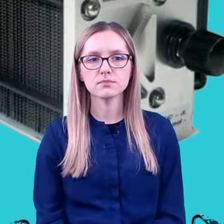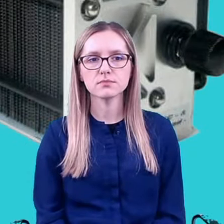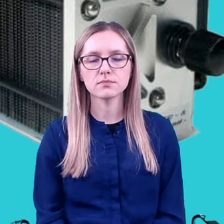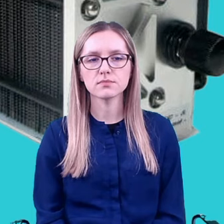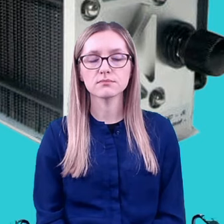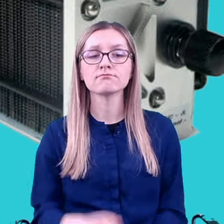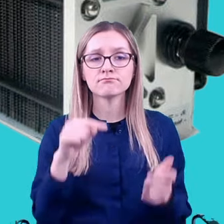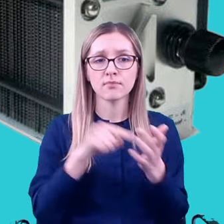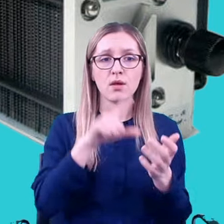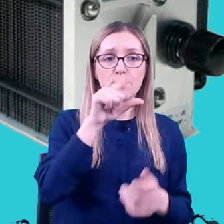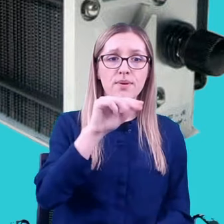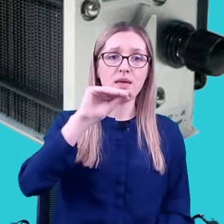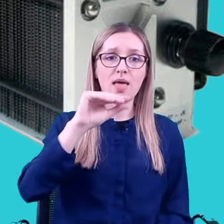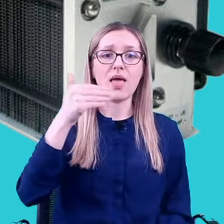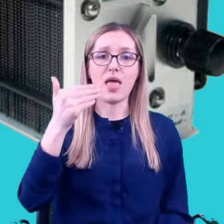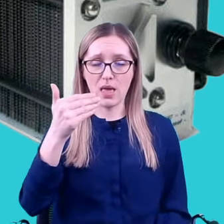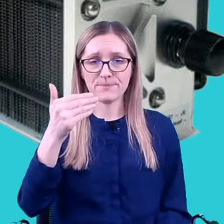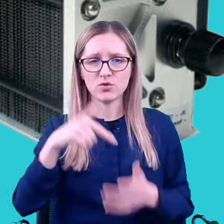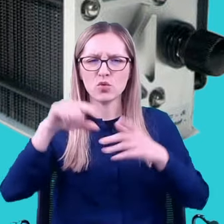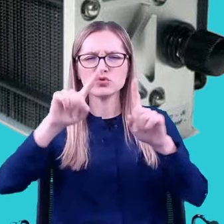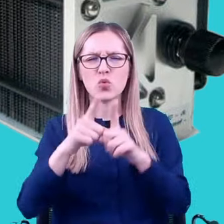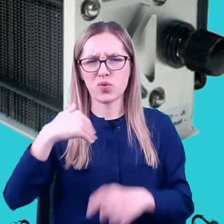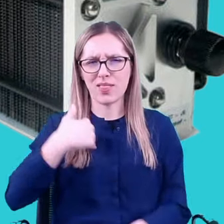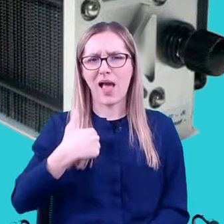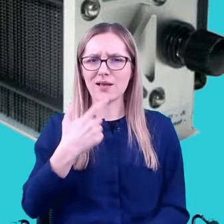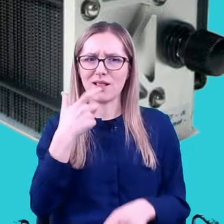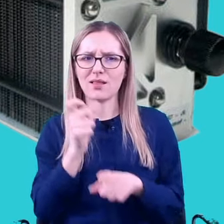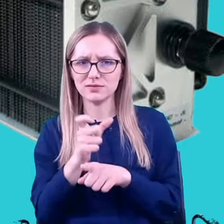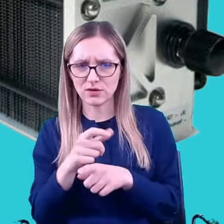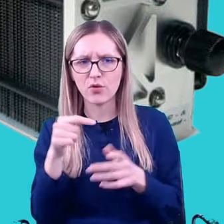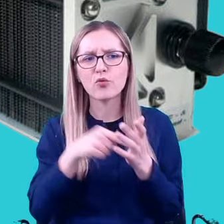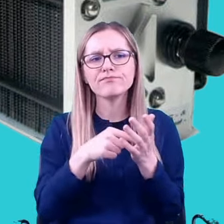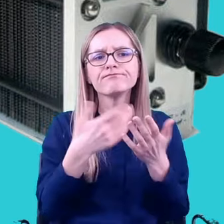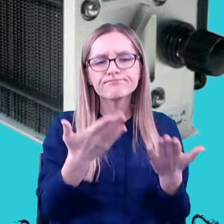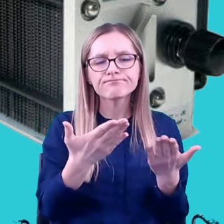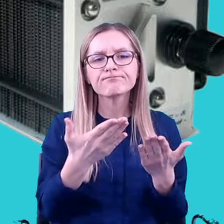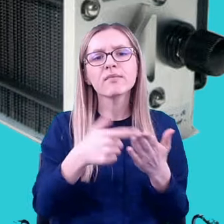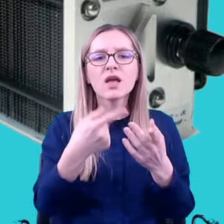This is an acronym for the Proton Exchange Membrane, which is a membrane that exchanges protons.